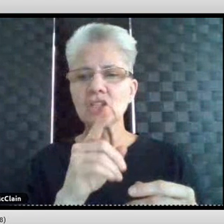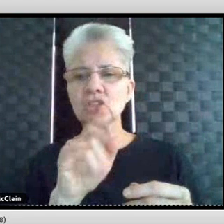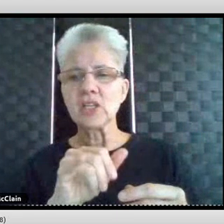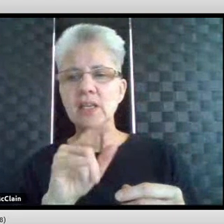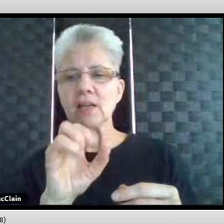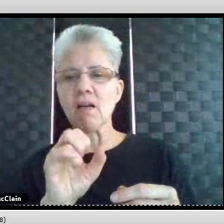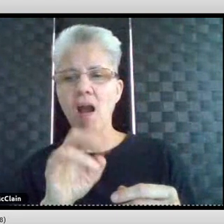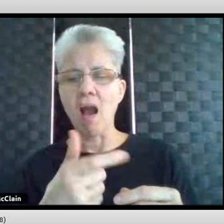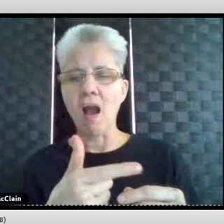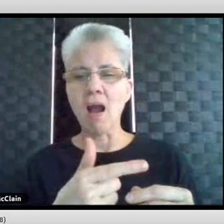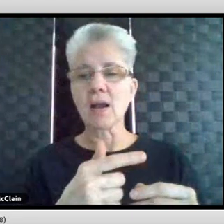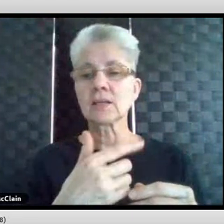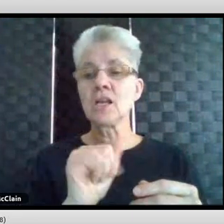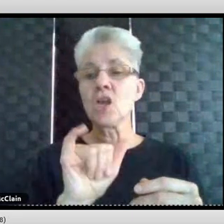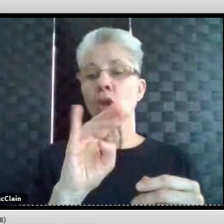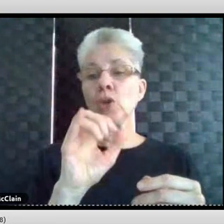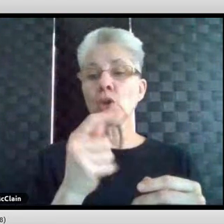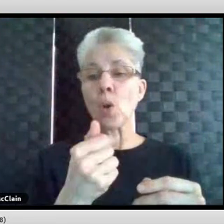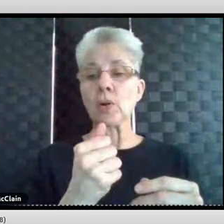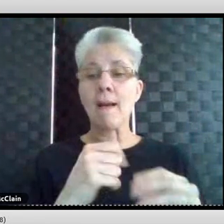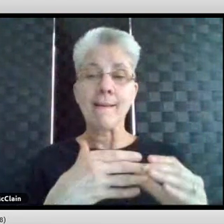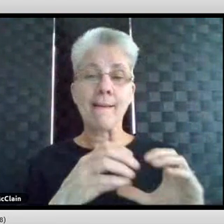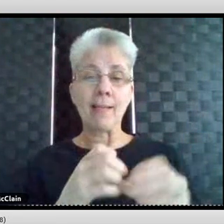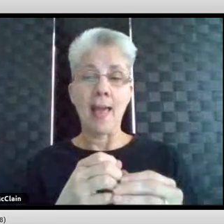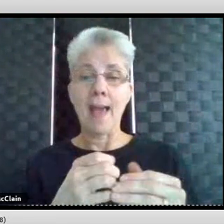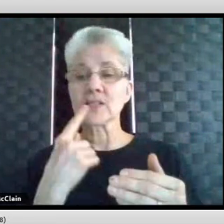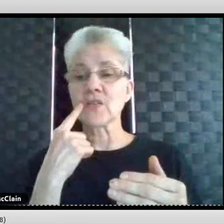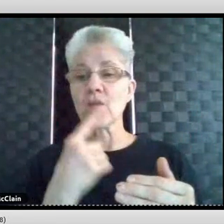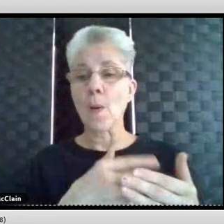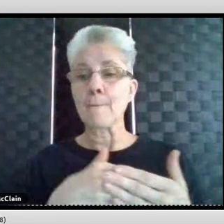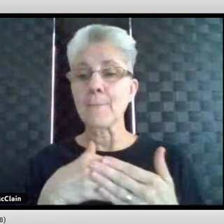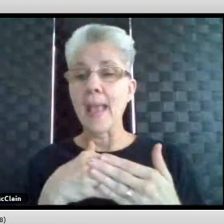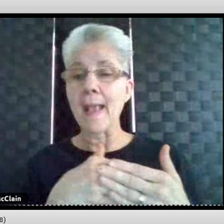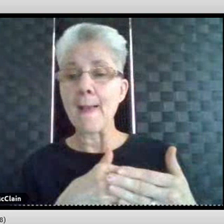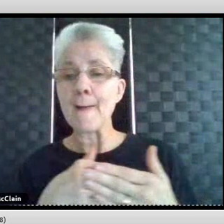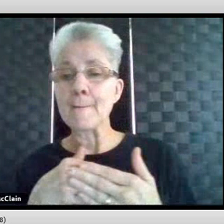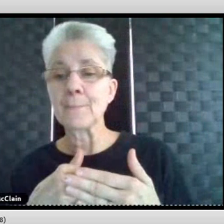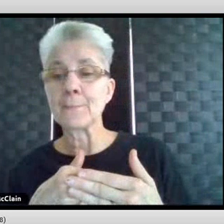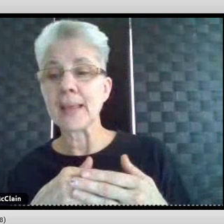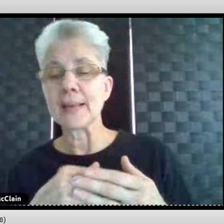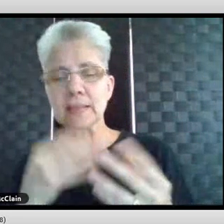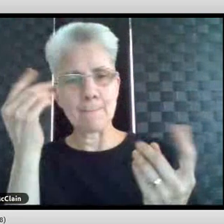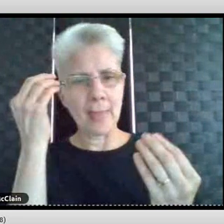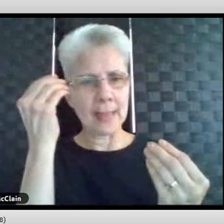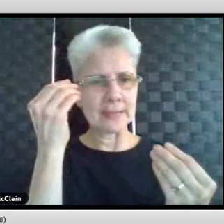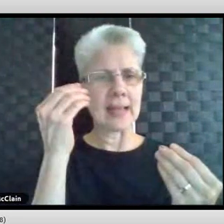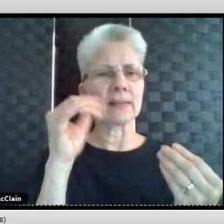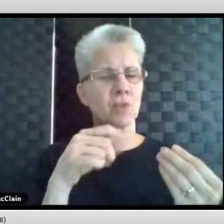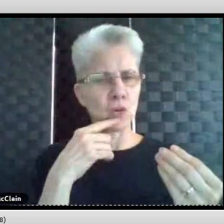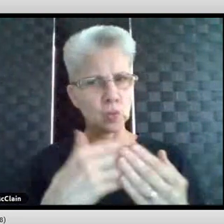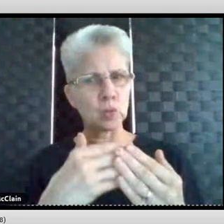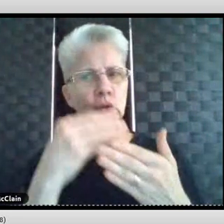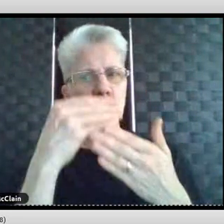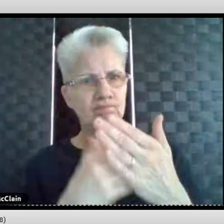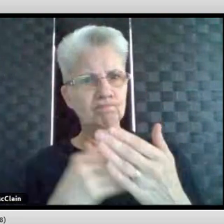"Yoga class for babies" and "meditating" again. You've got some excellent ideas here